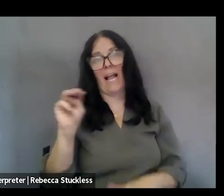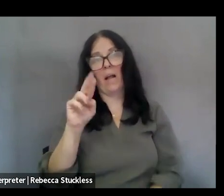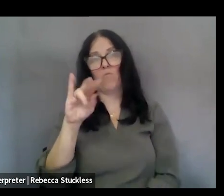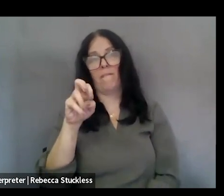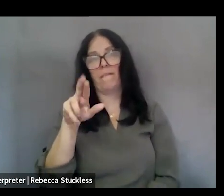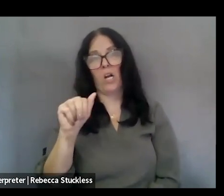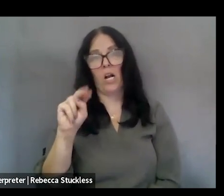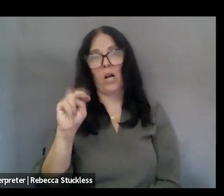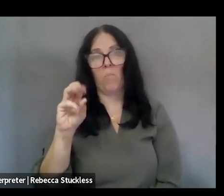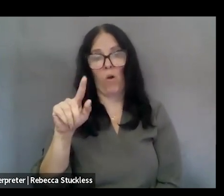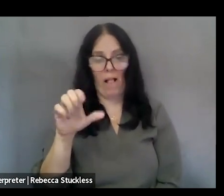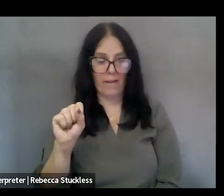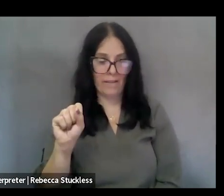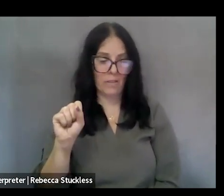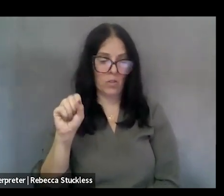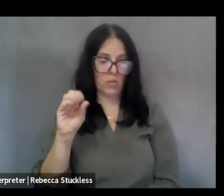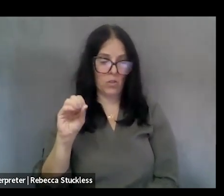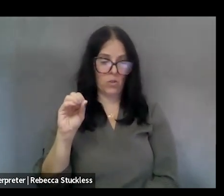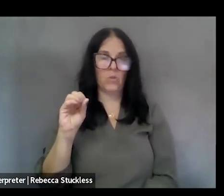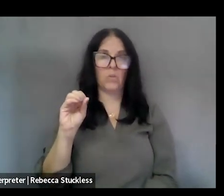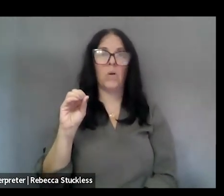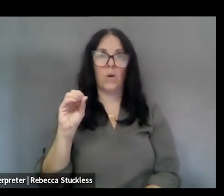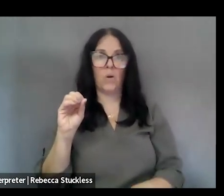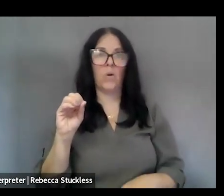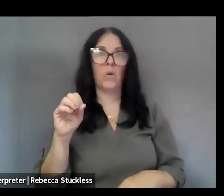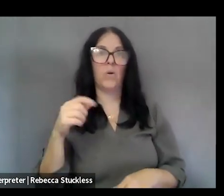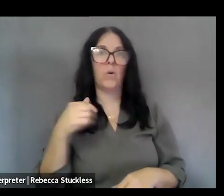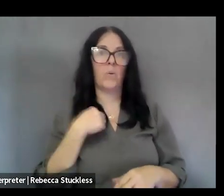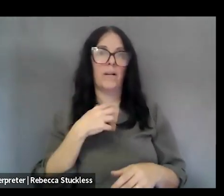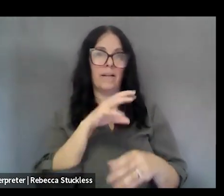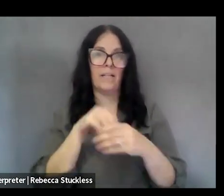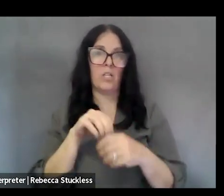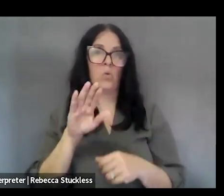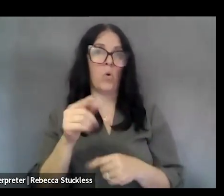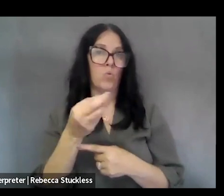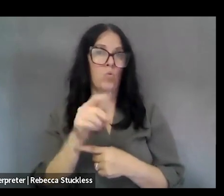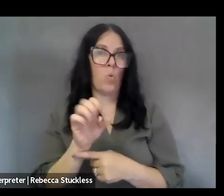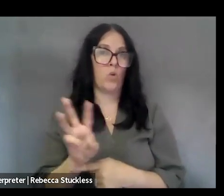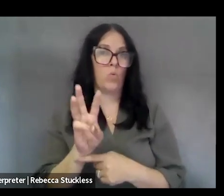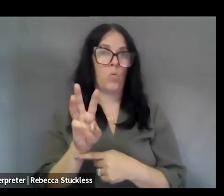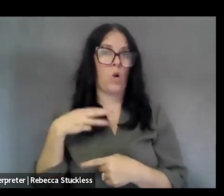post-doctoral fellow in disability Justice at the George Washington University. At GW, she is building